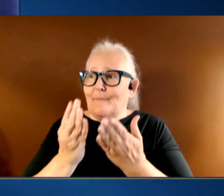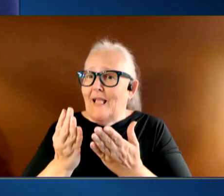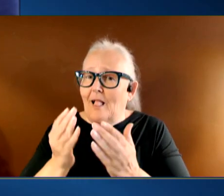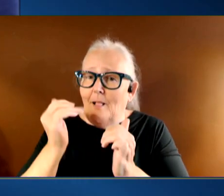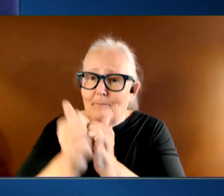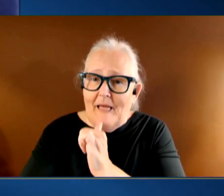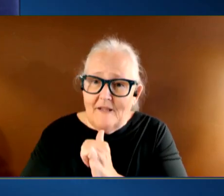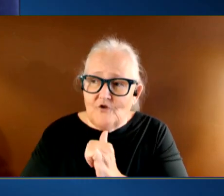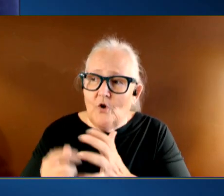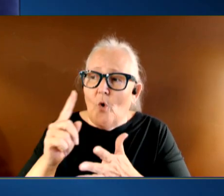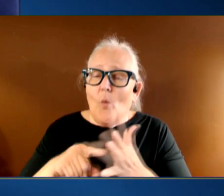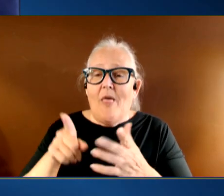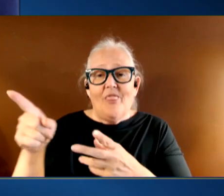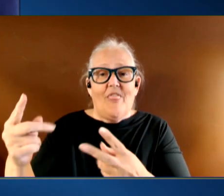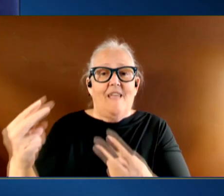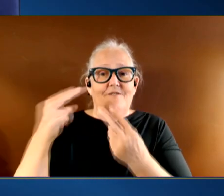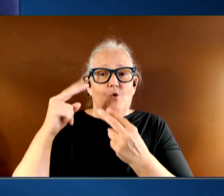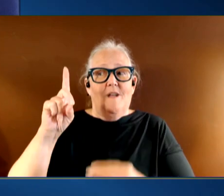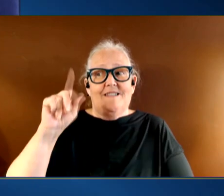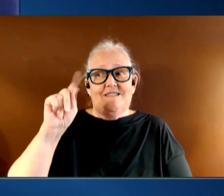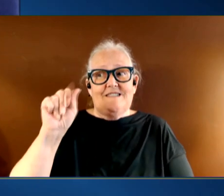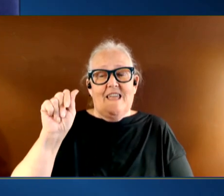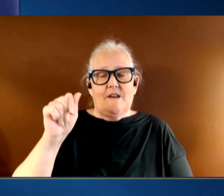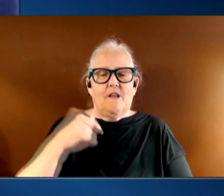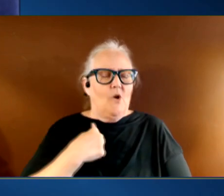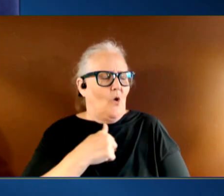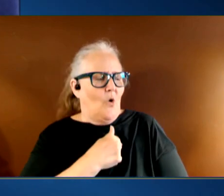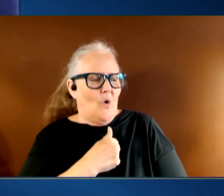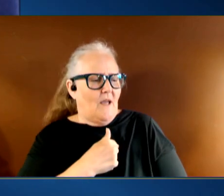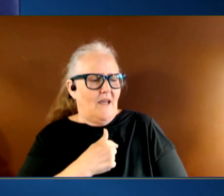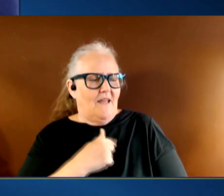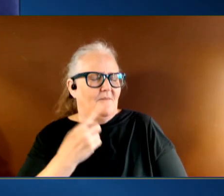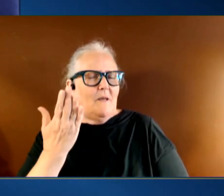necessarily what we know as individuals. But what counts as data is what's published. So, part of